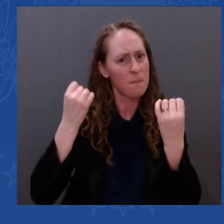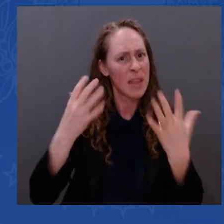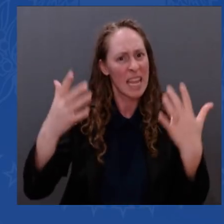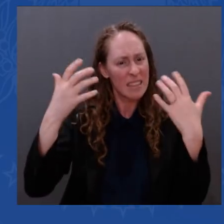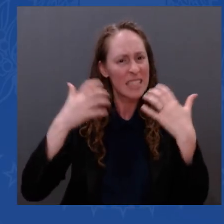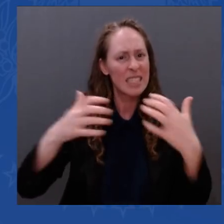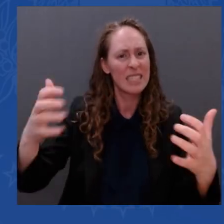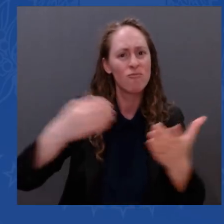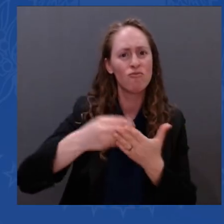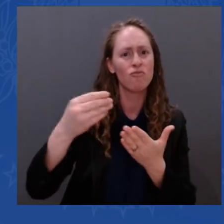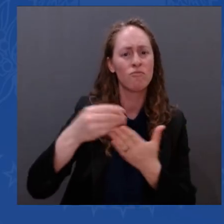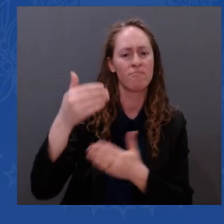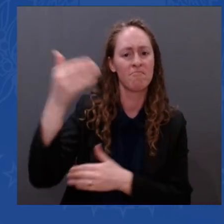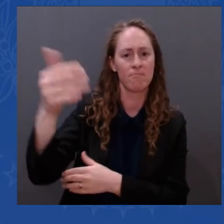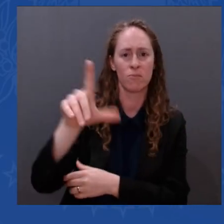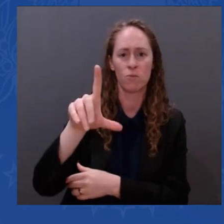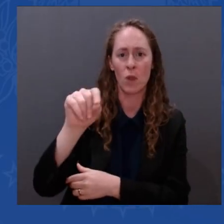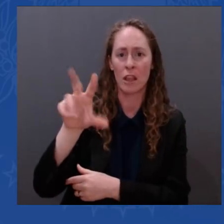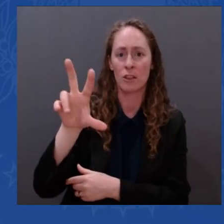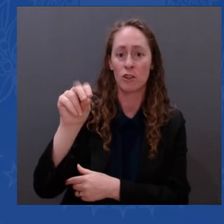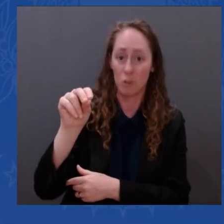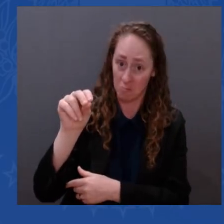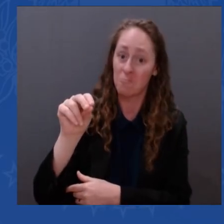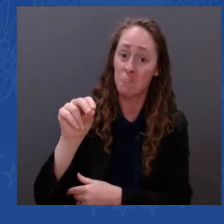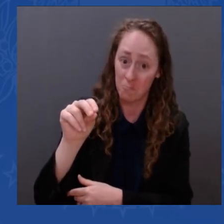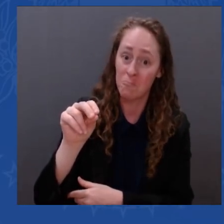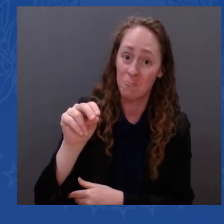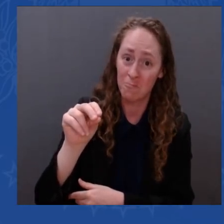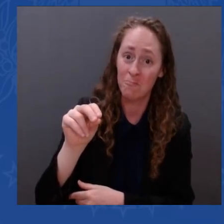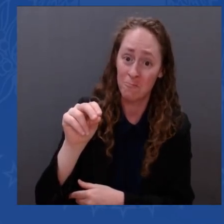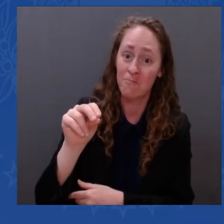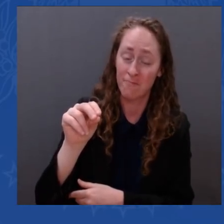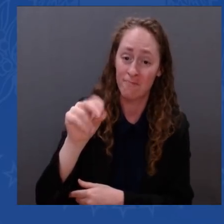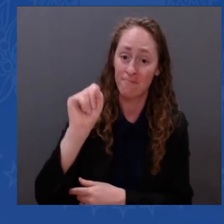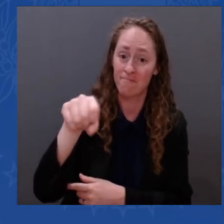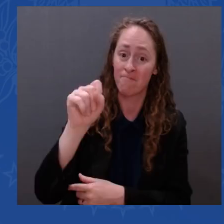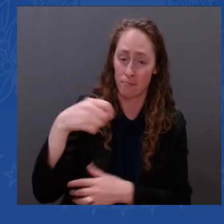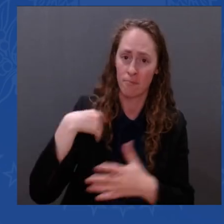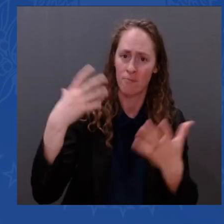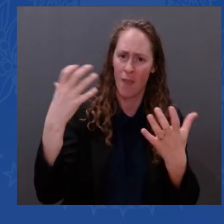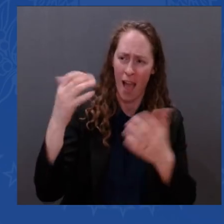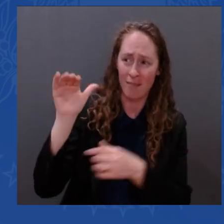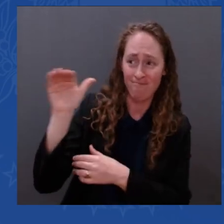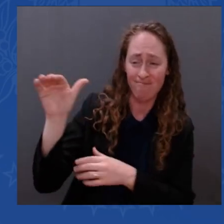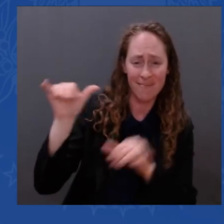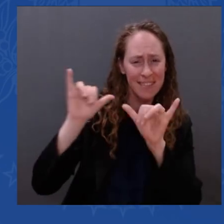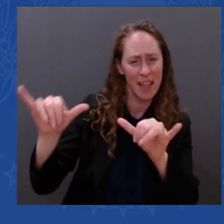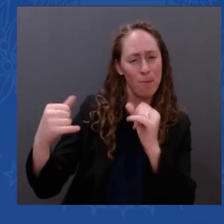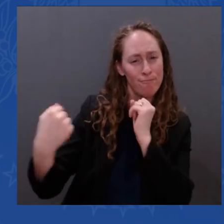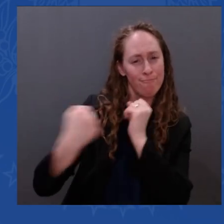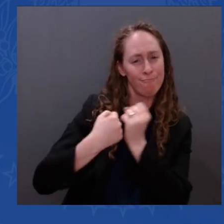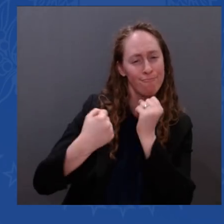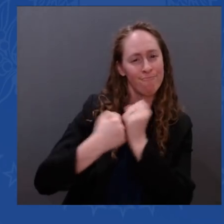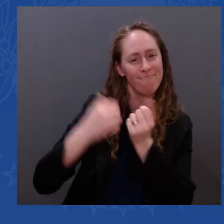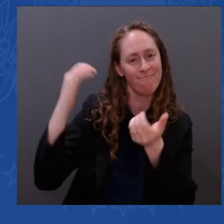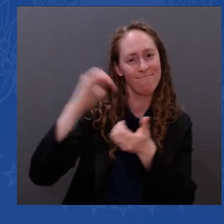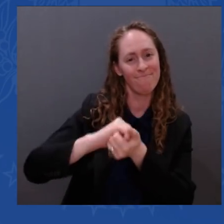Now it's my great honor to introduce the President of the United States, Joe Biden. Thank you.